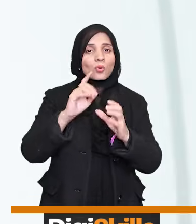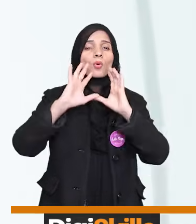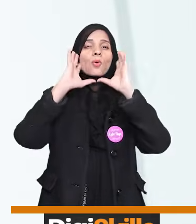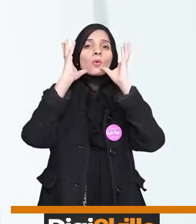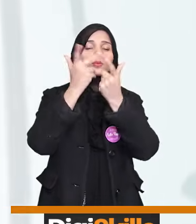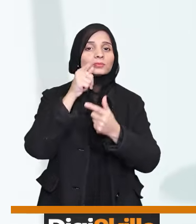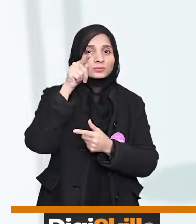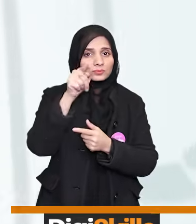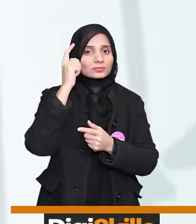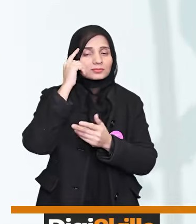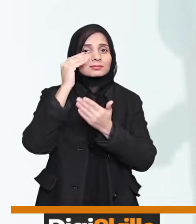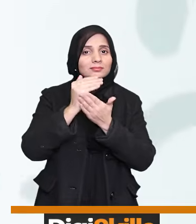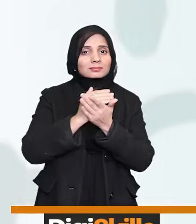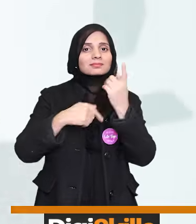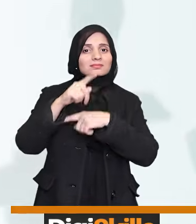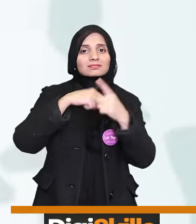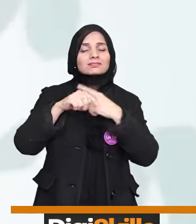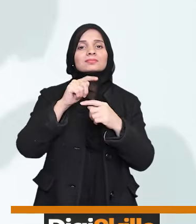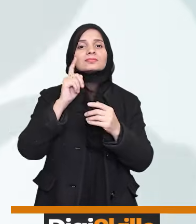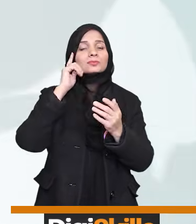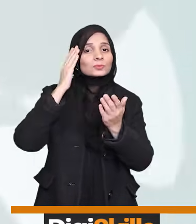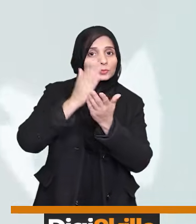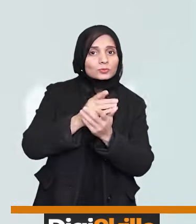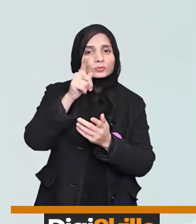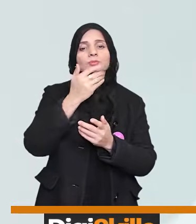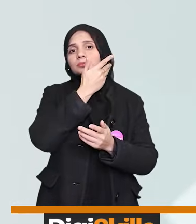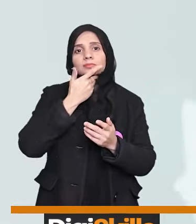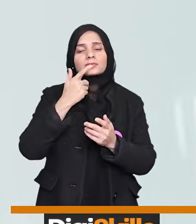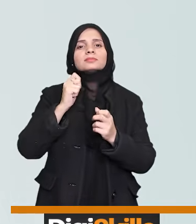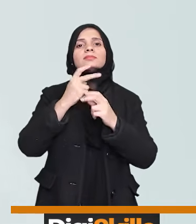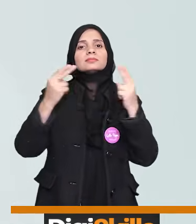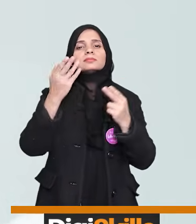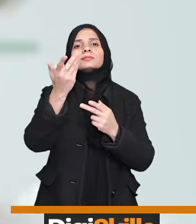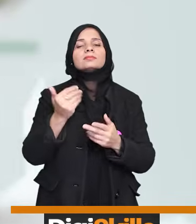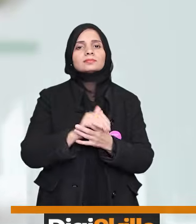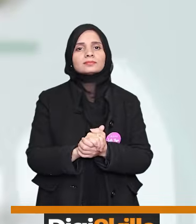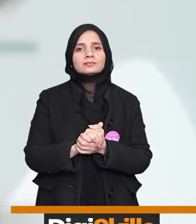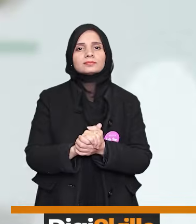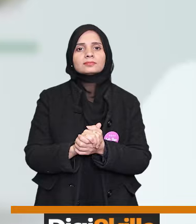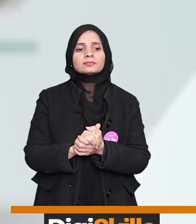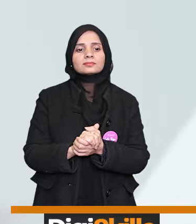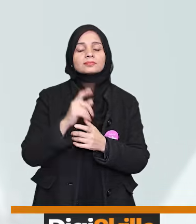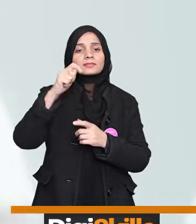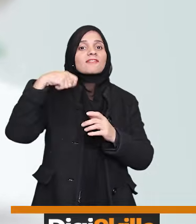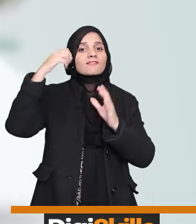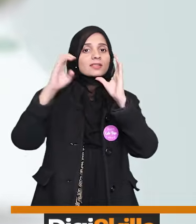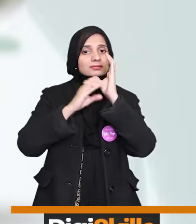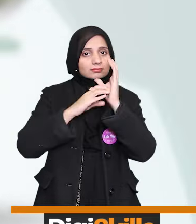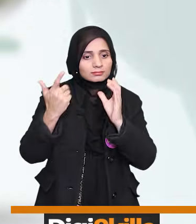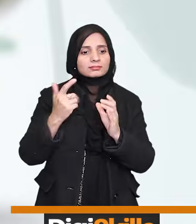so there is no dealing in person. You only convince them. The only tool they got is a video tool, a skype conversation,